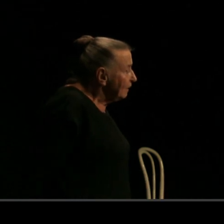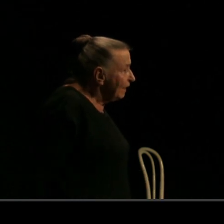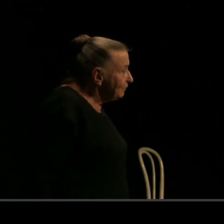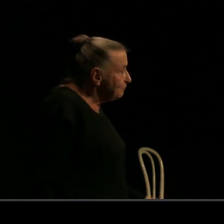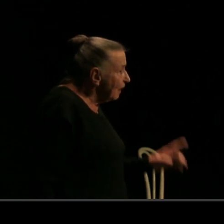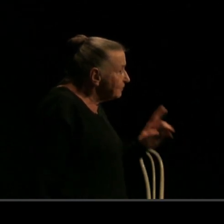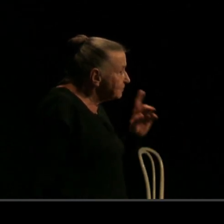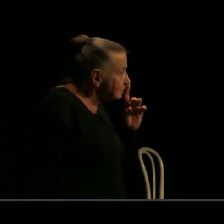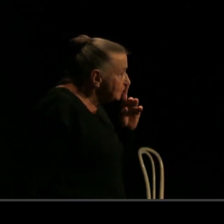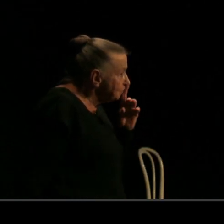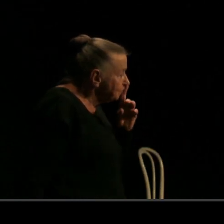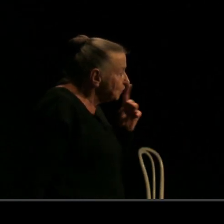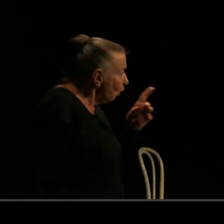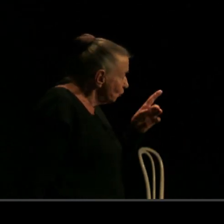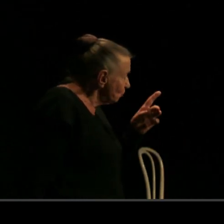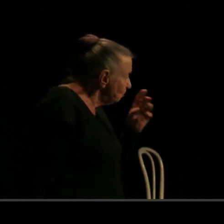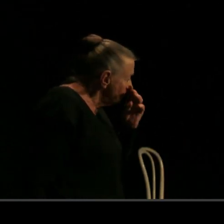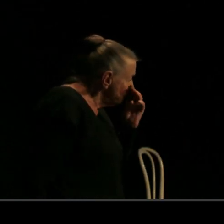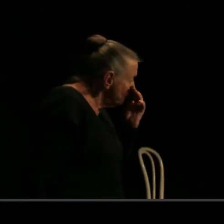Gerwazy, for it was him,